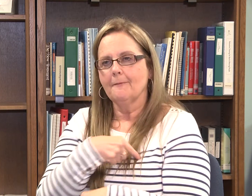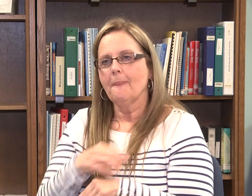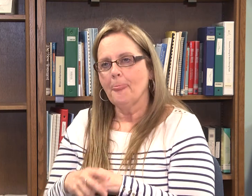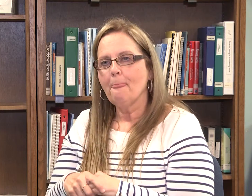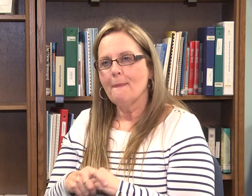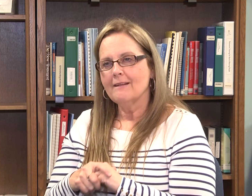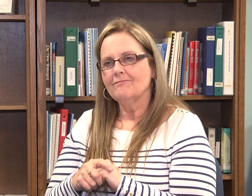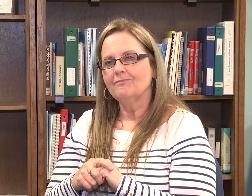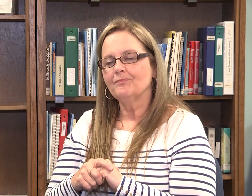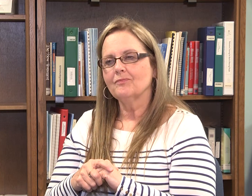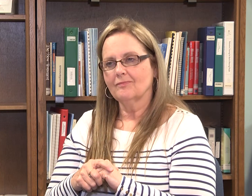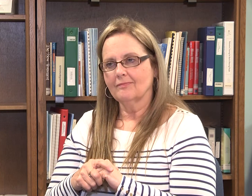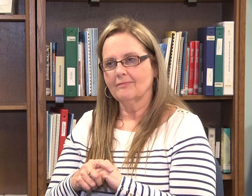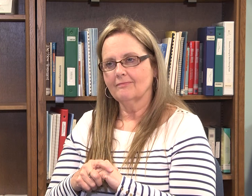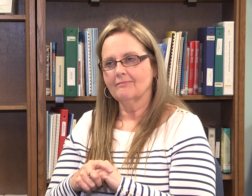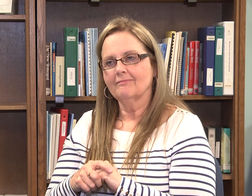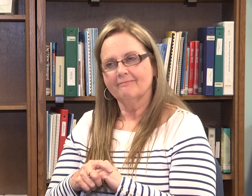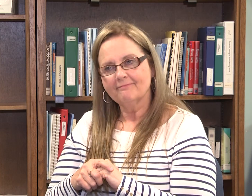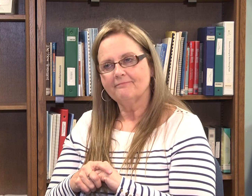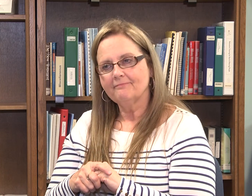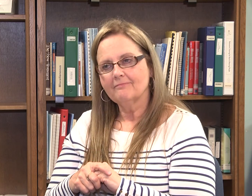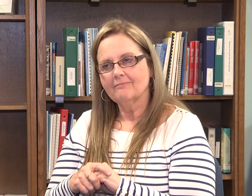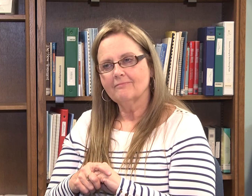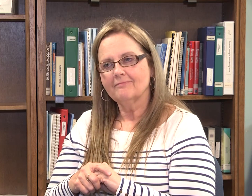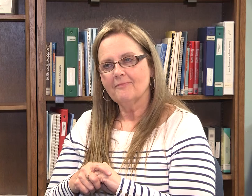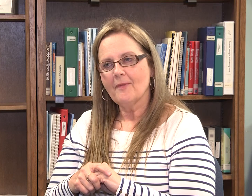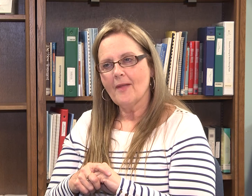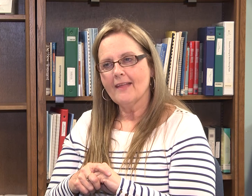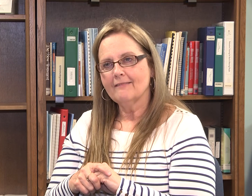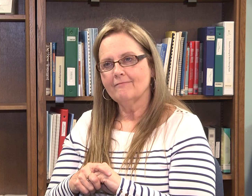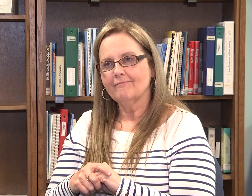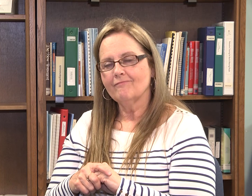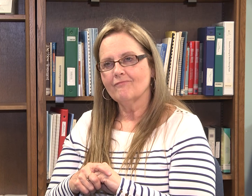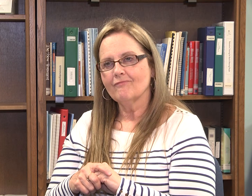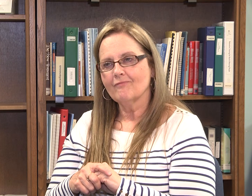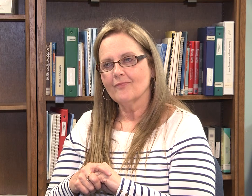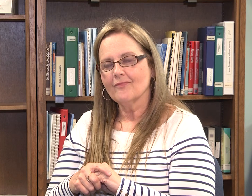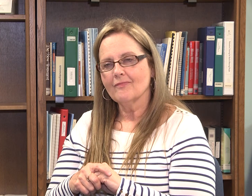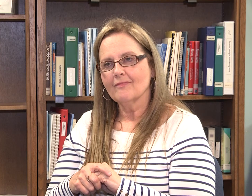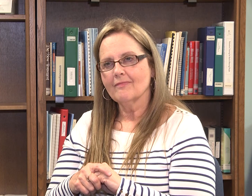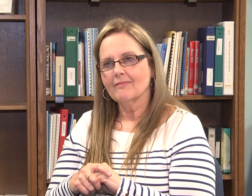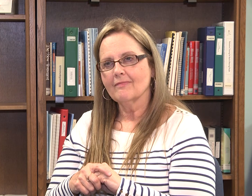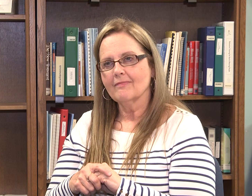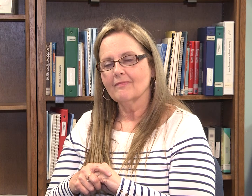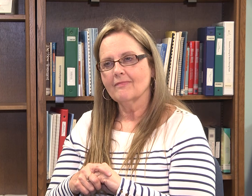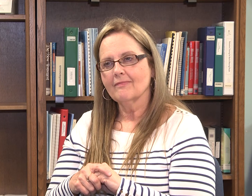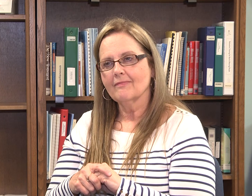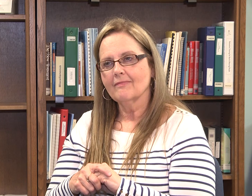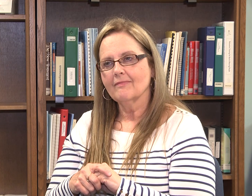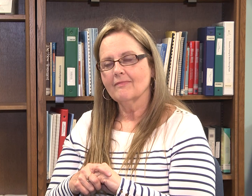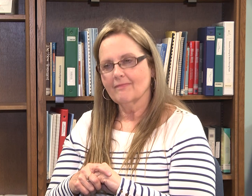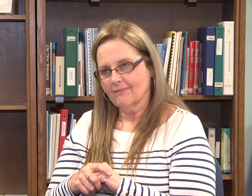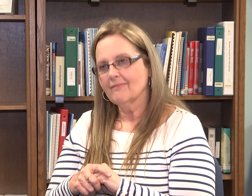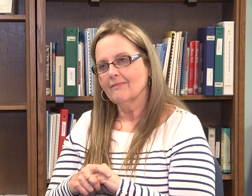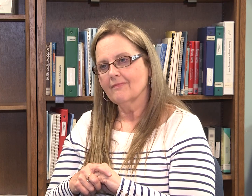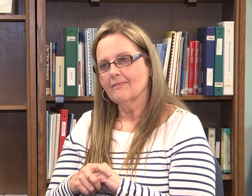communicates that so much easier for us that having to use BRS or having them call and leave a message and have that message relayed to us by somebody else